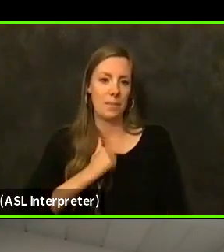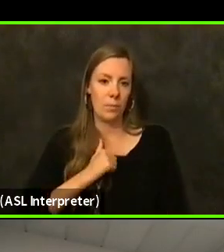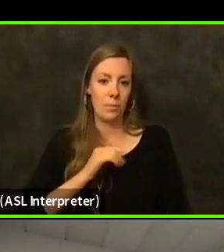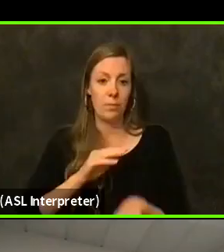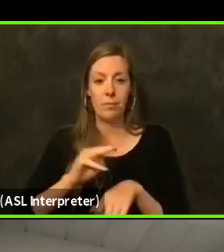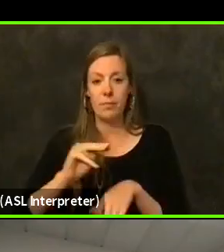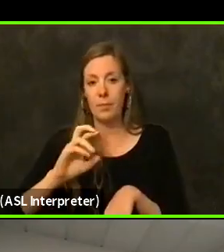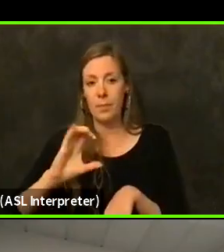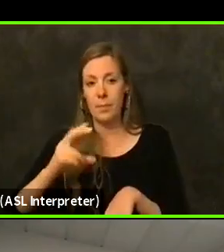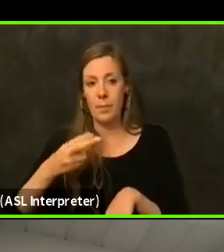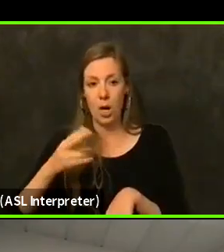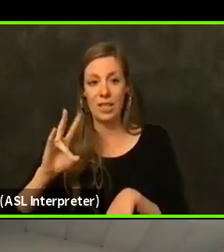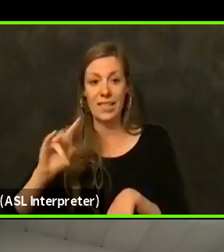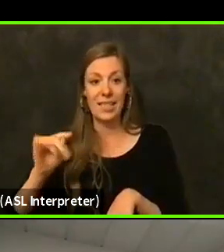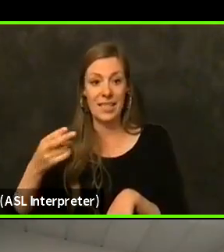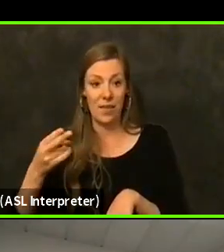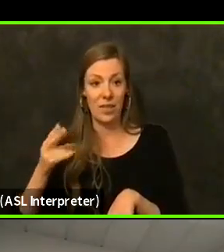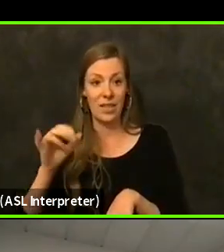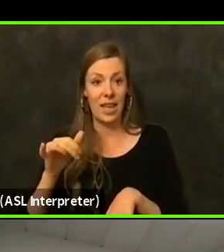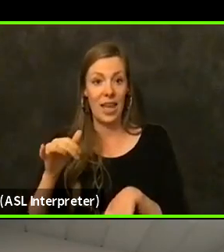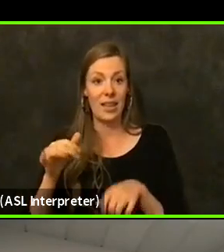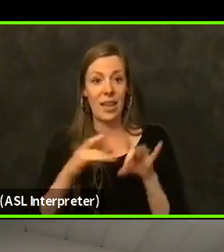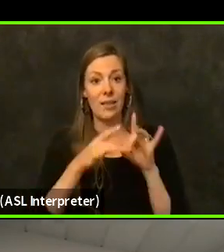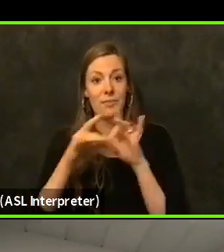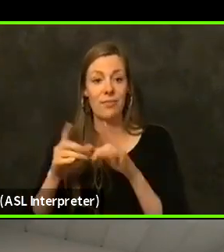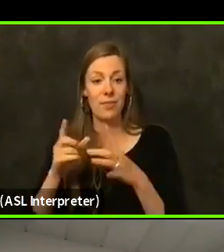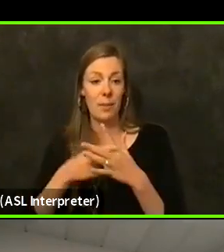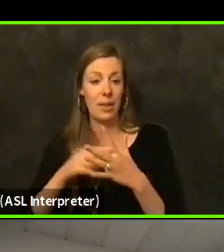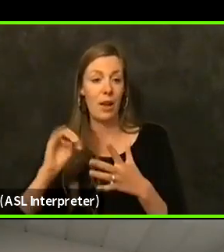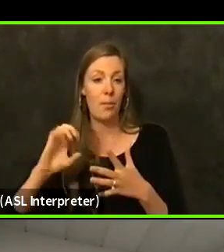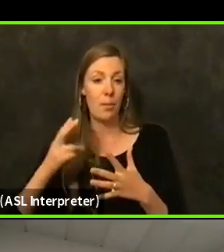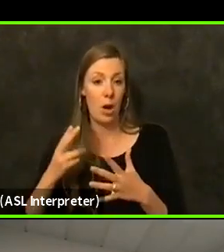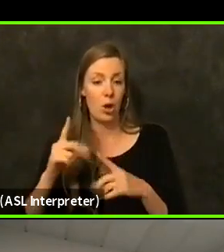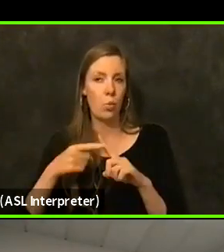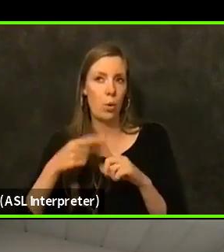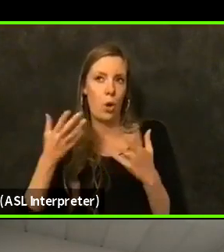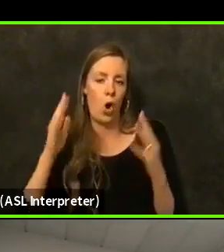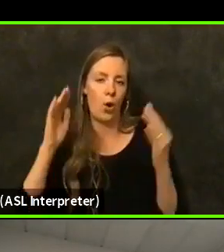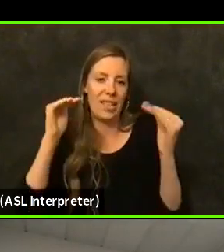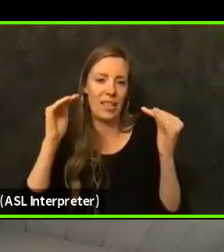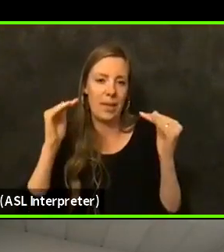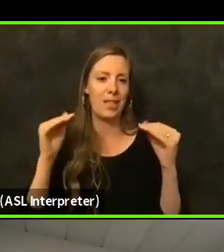And that also coincides with the beginning of March when it's expected that there's going to be more vaccine supply in general